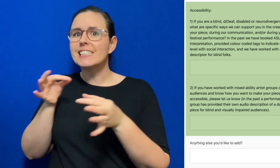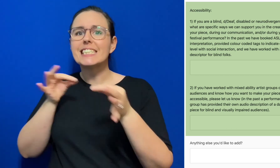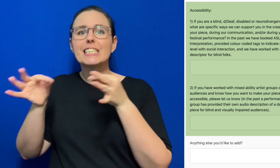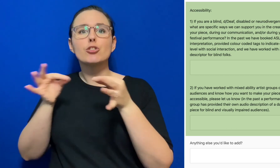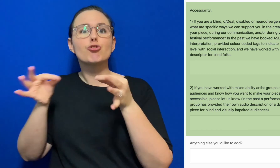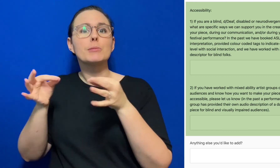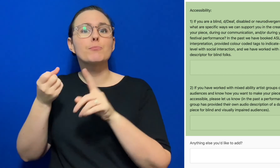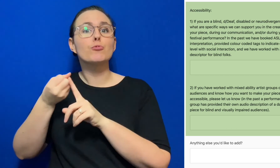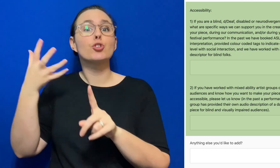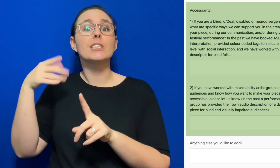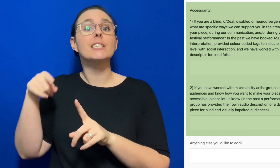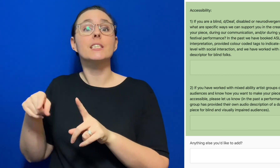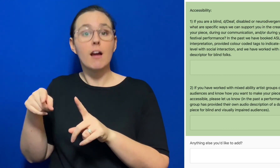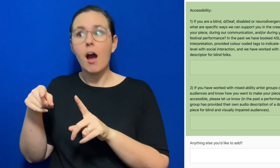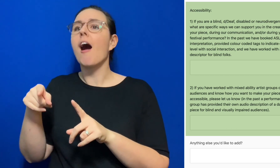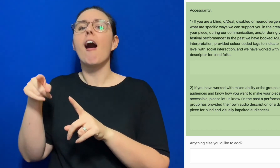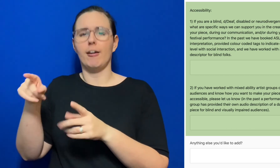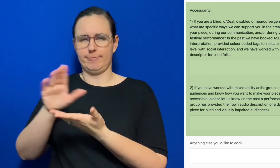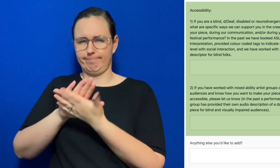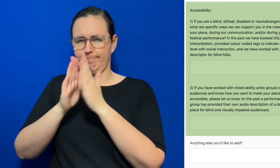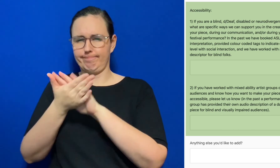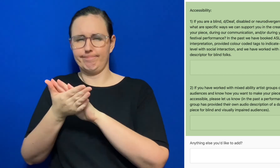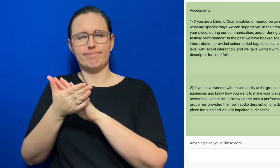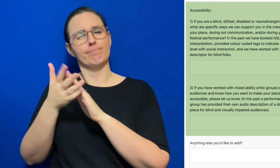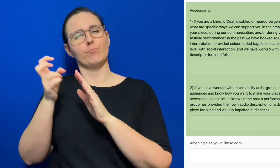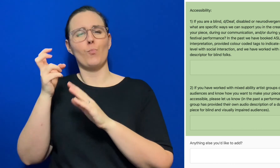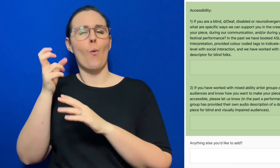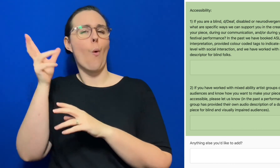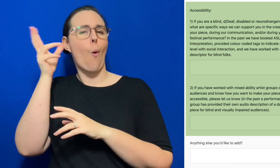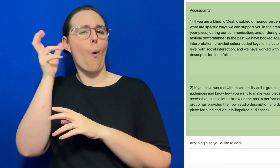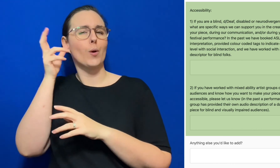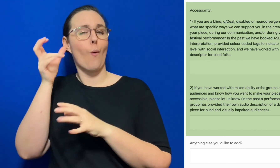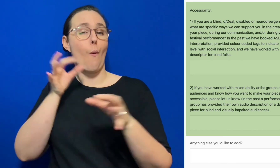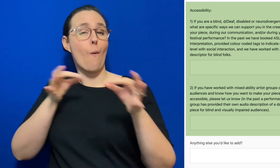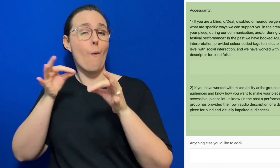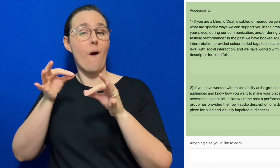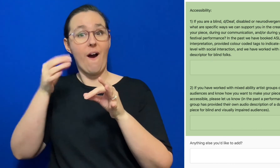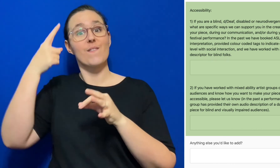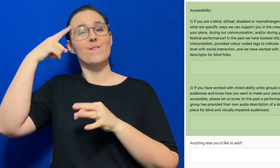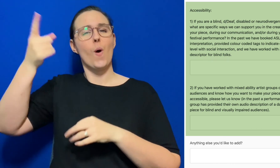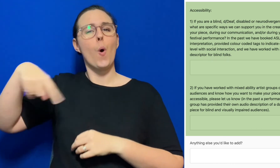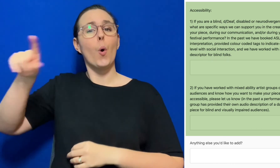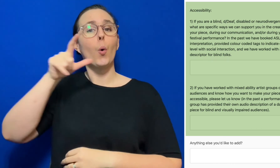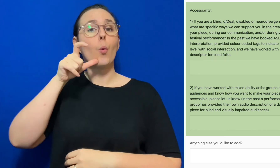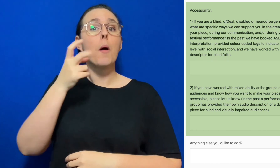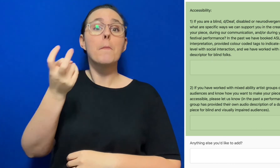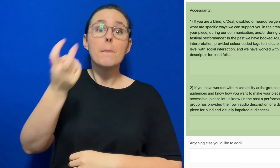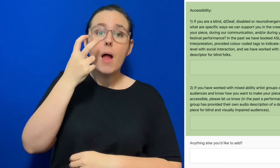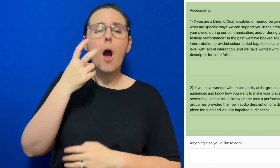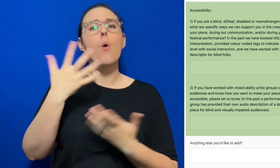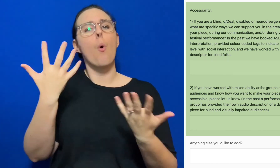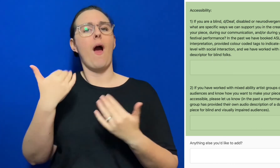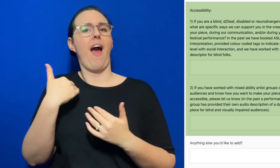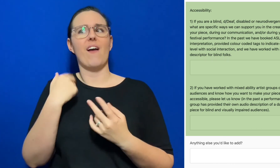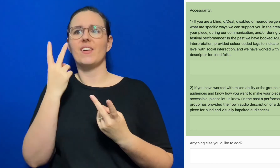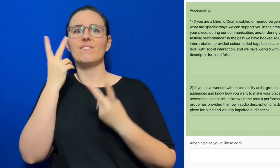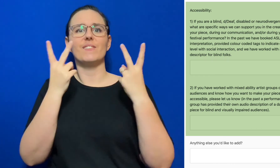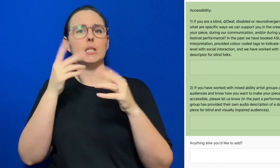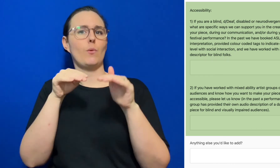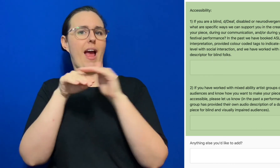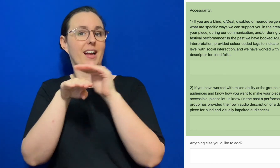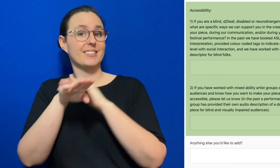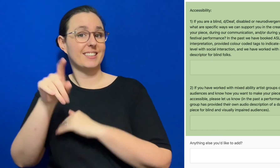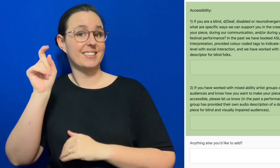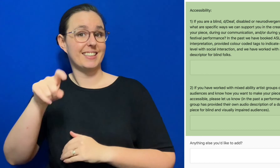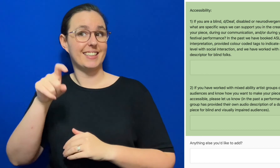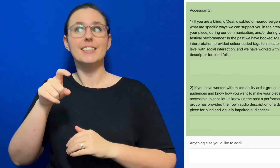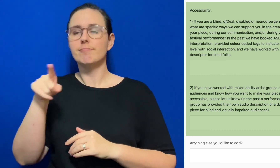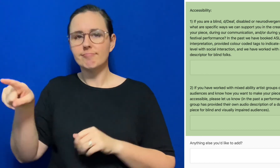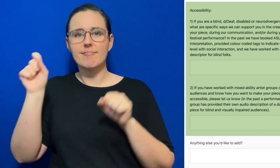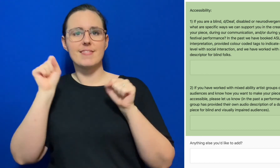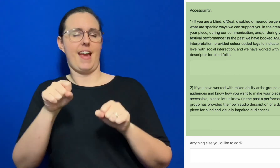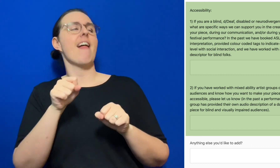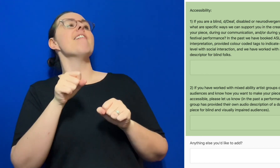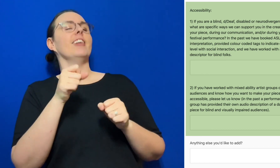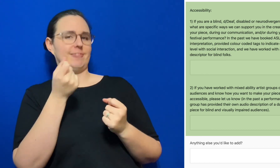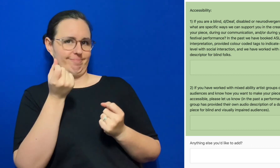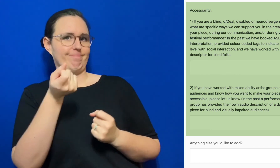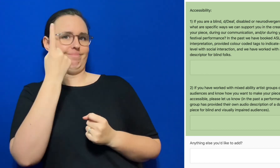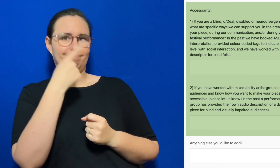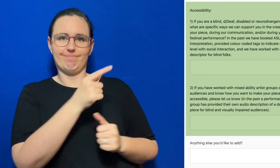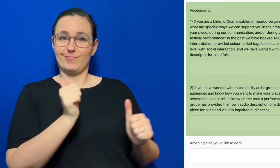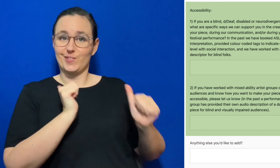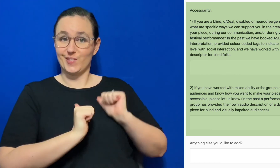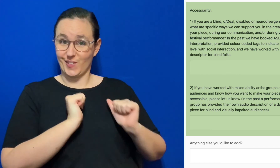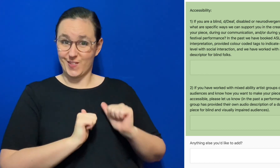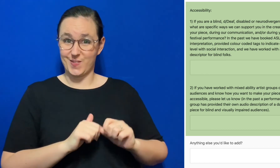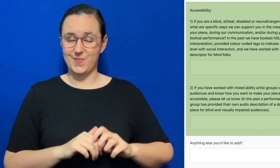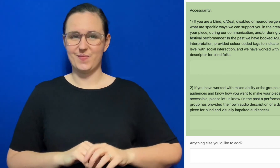their own audio description of a dance piece for blind and visually impaired audiences).